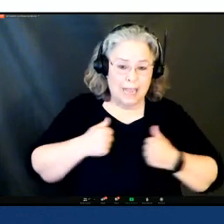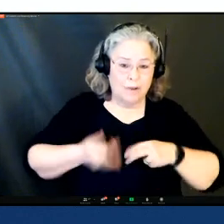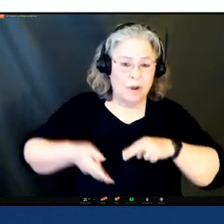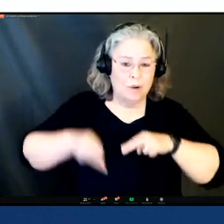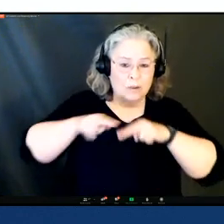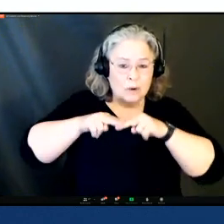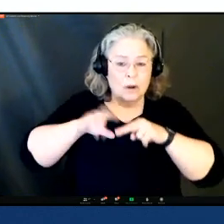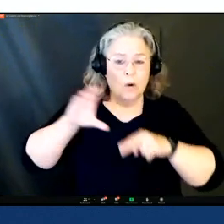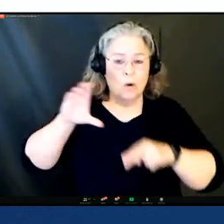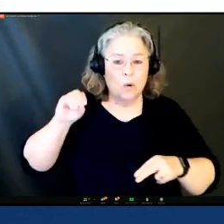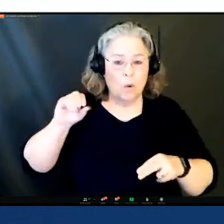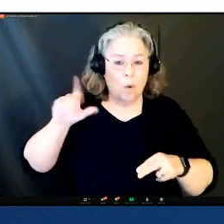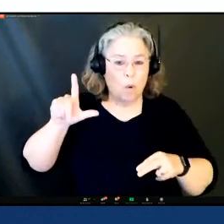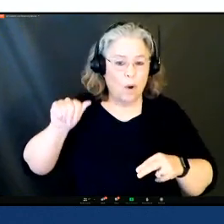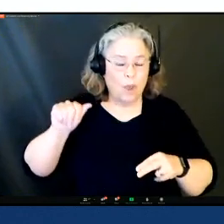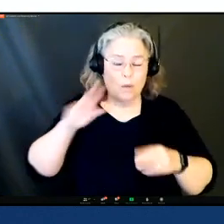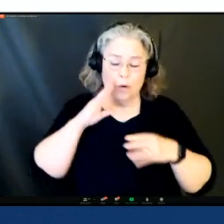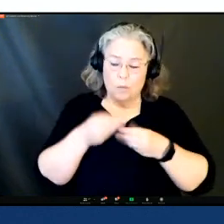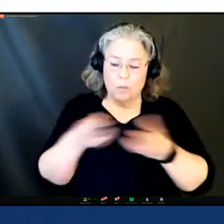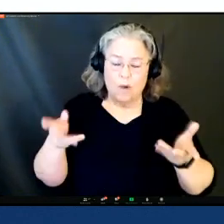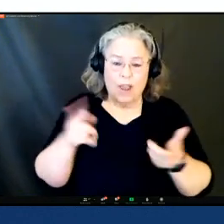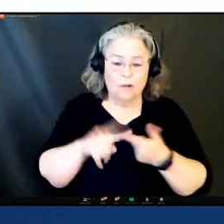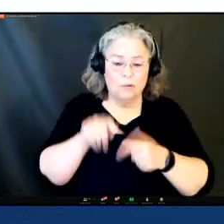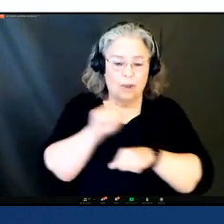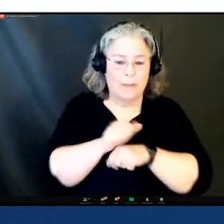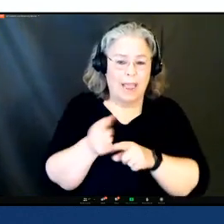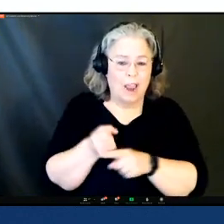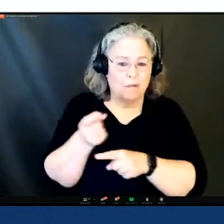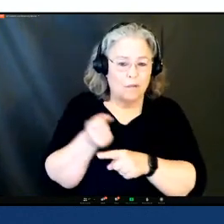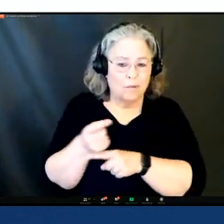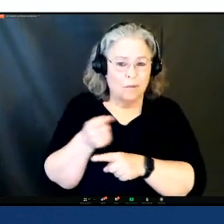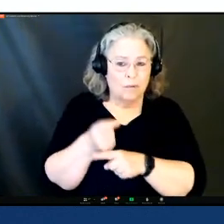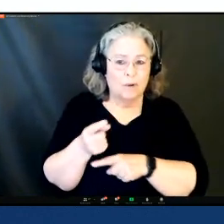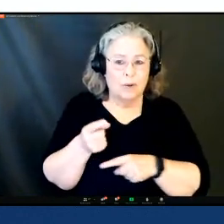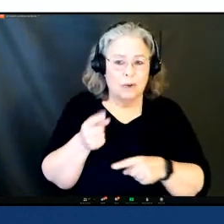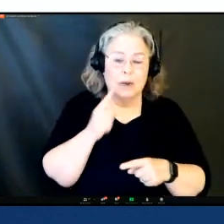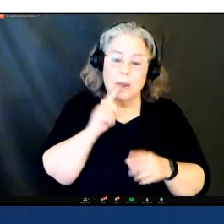that will be provided to employees each year, which can have a significant impact on cutting costs.